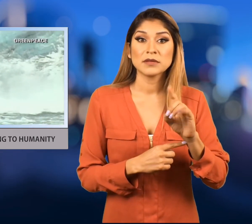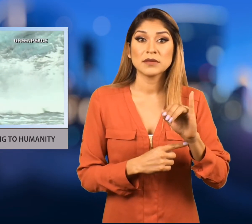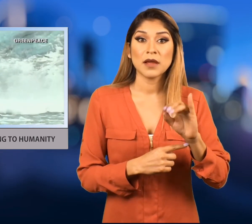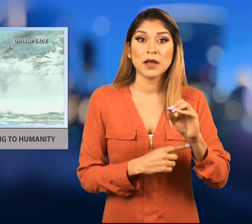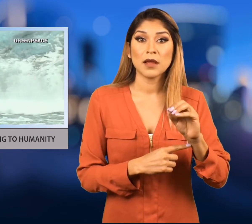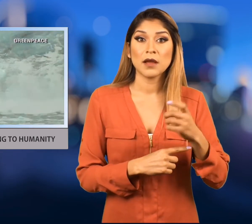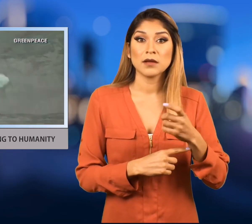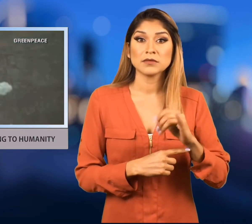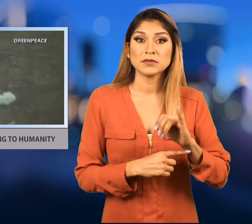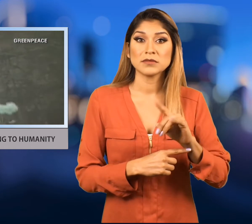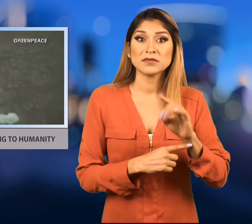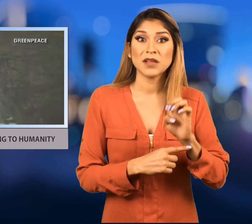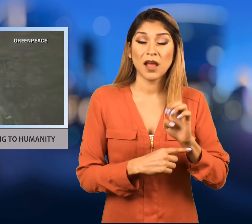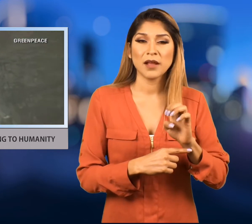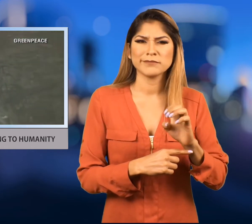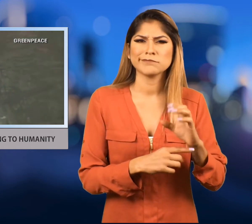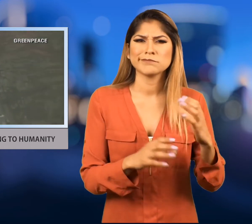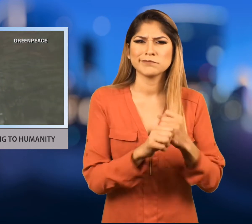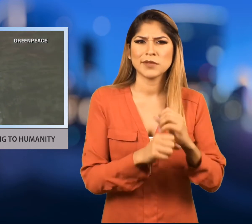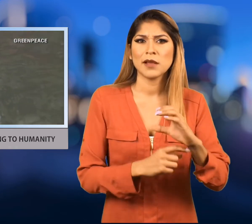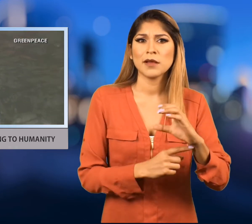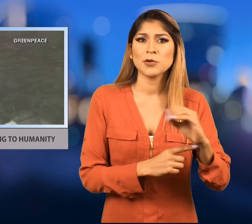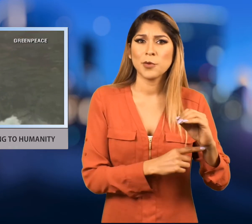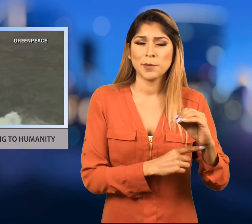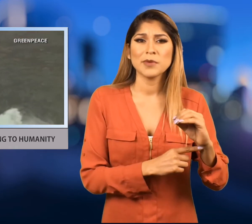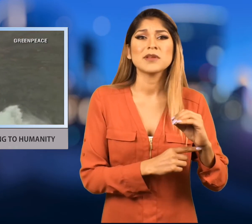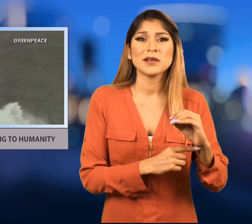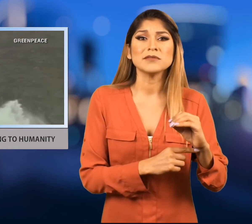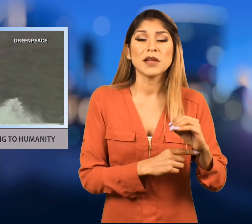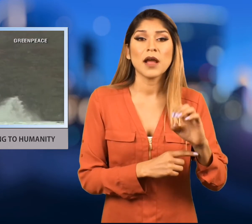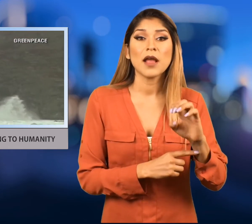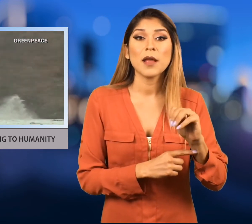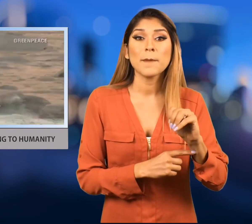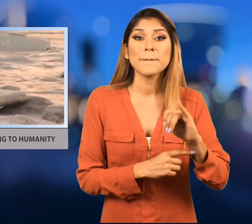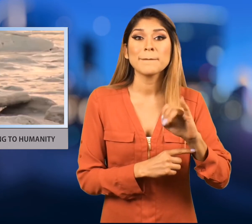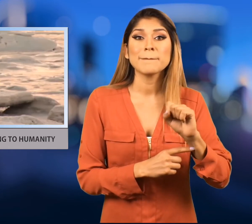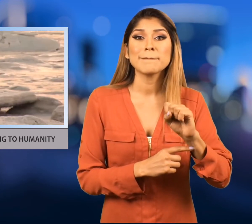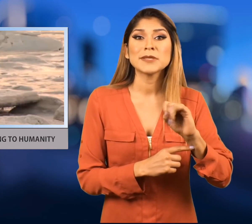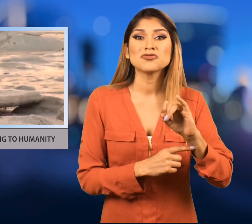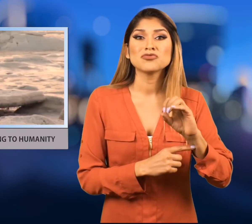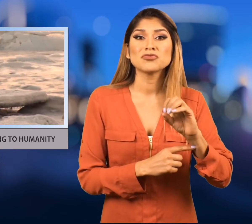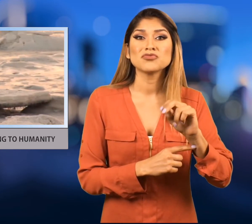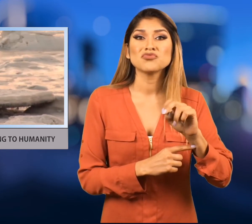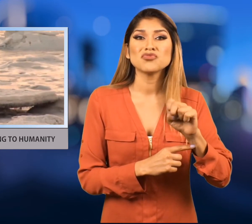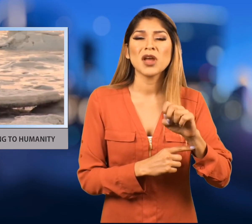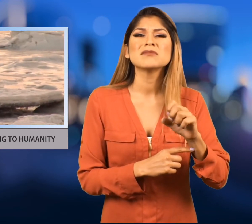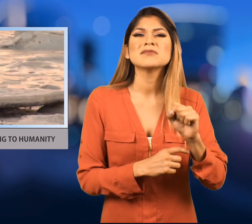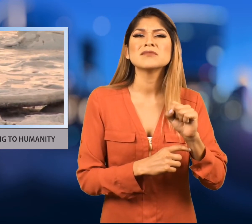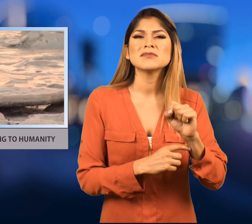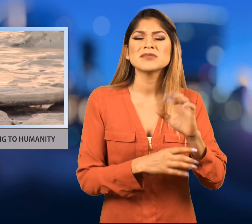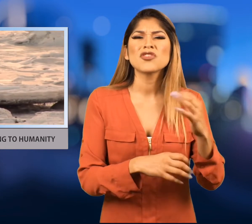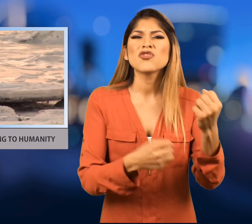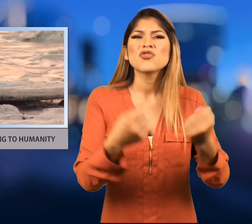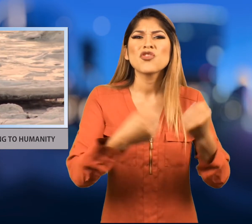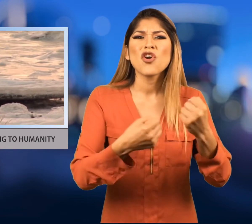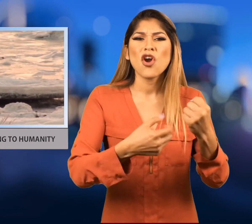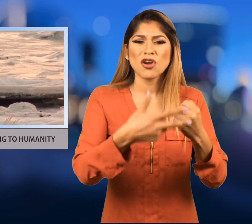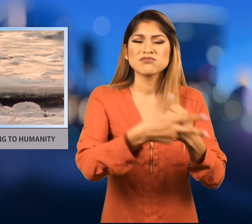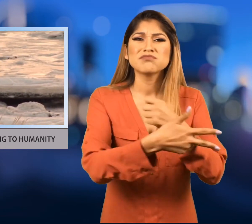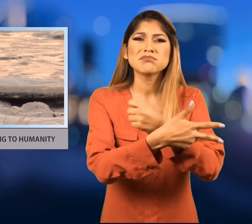emissions have increased